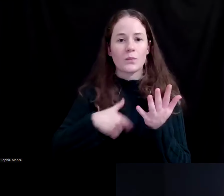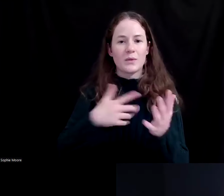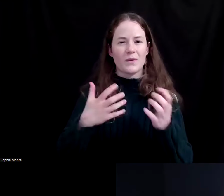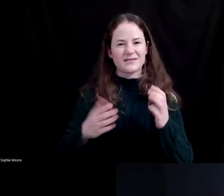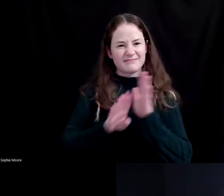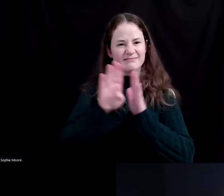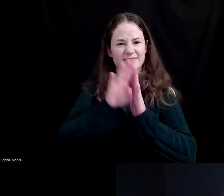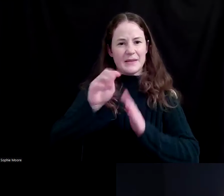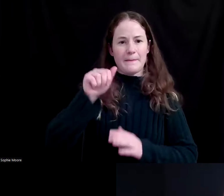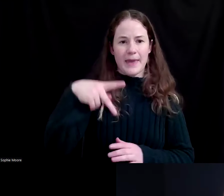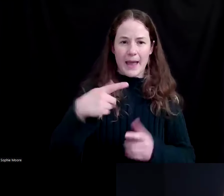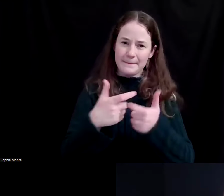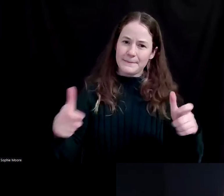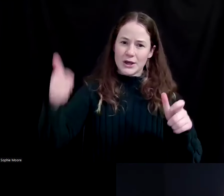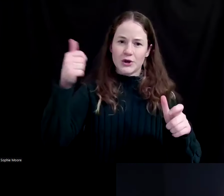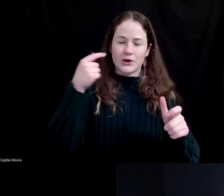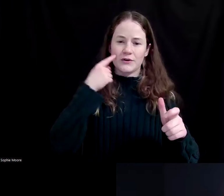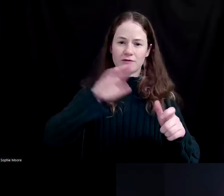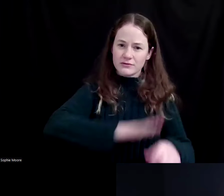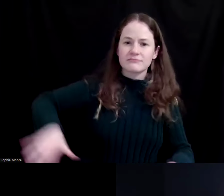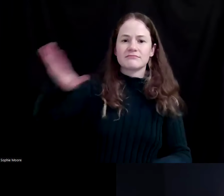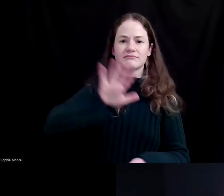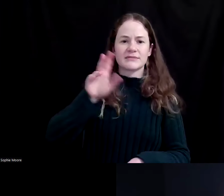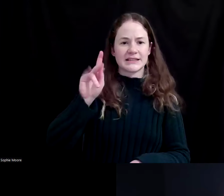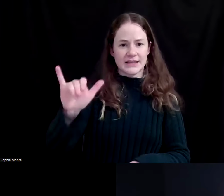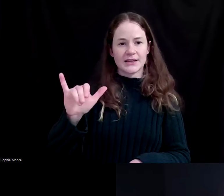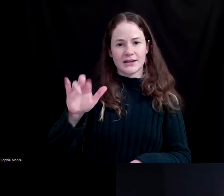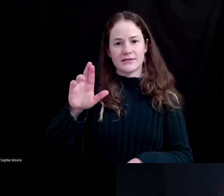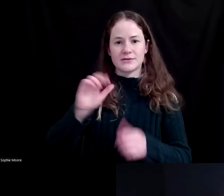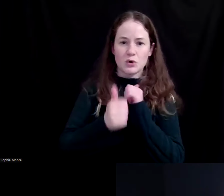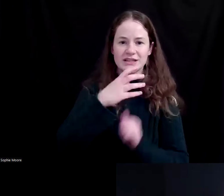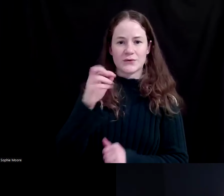adaptive sports and wreck programs.